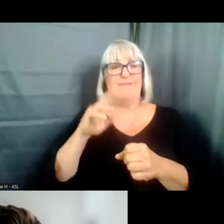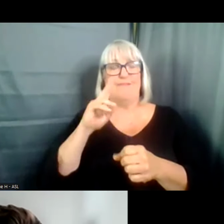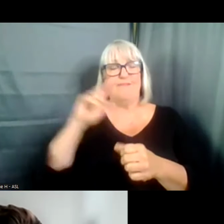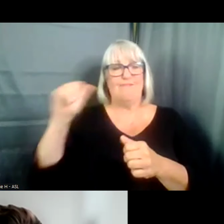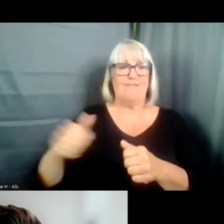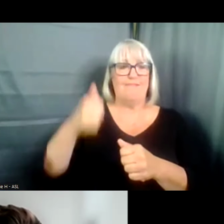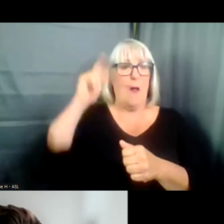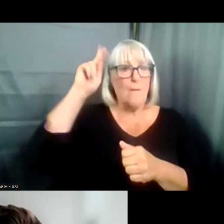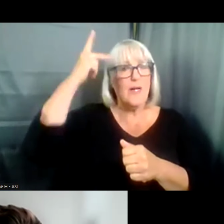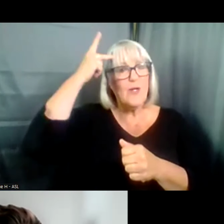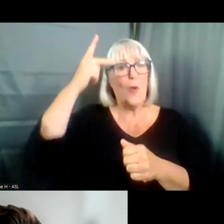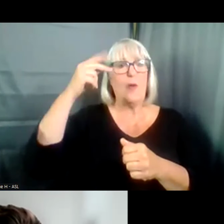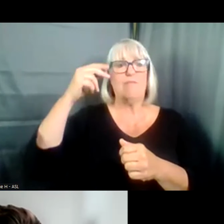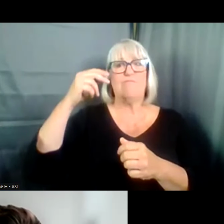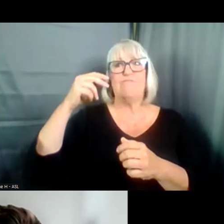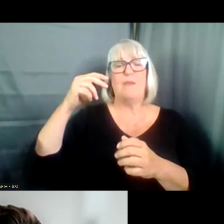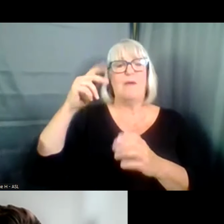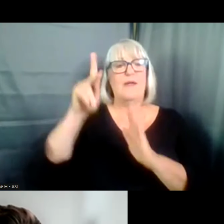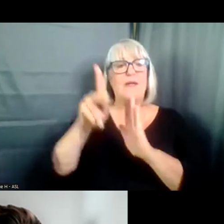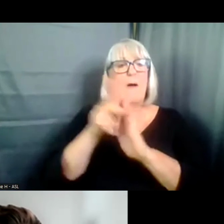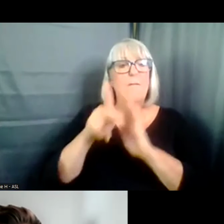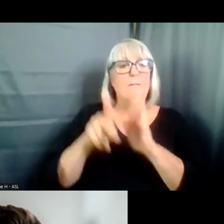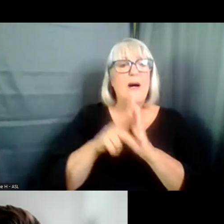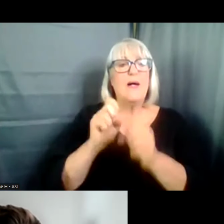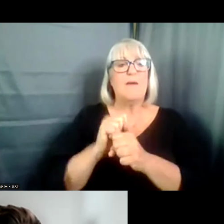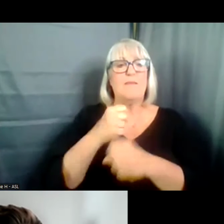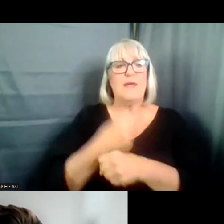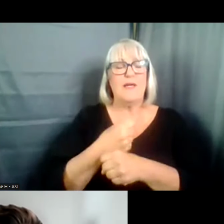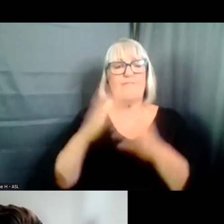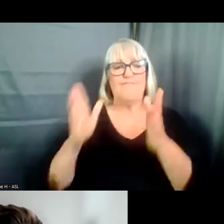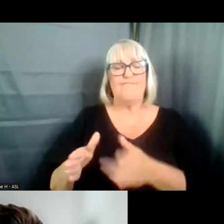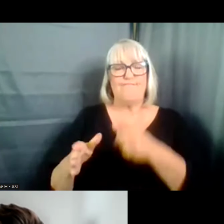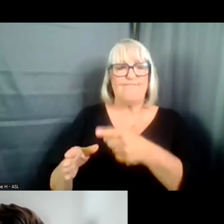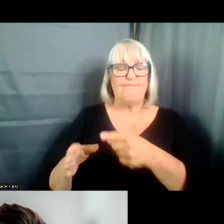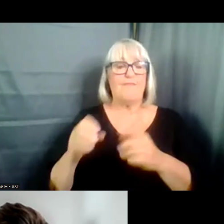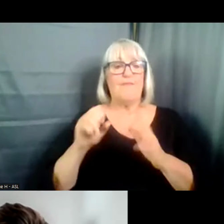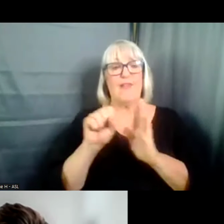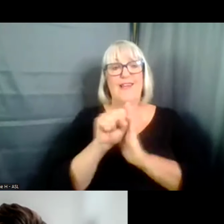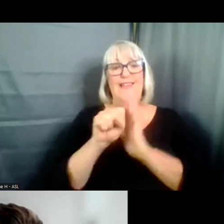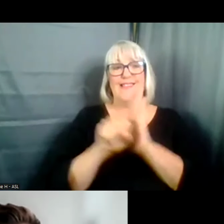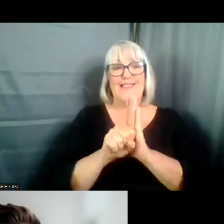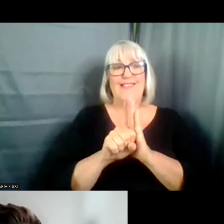Far too often it is state agency staff and employers who are doing that advocacy.